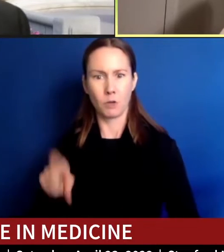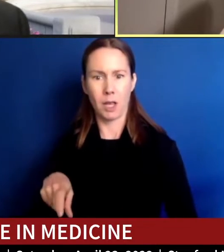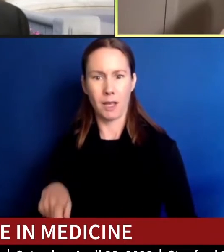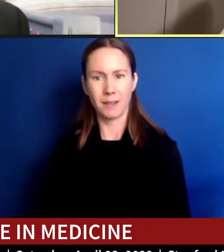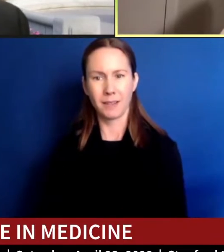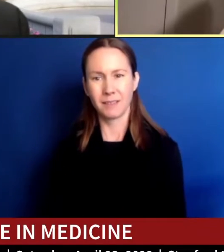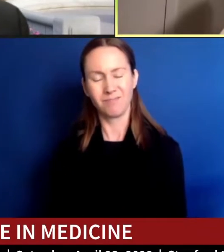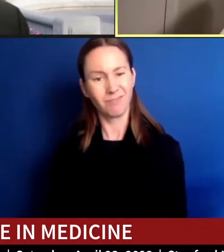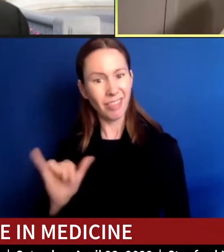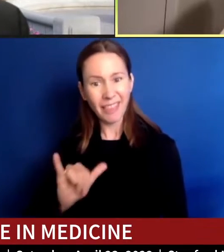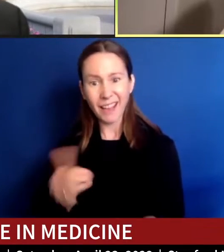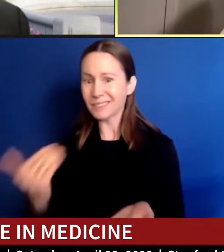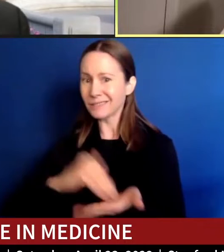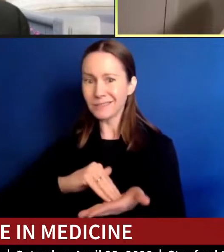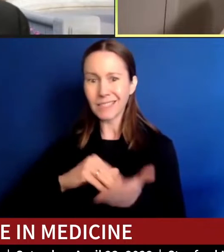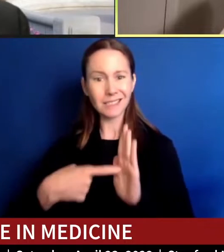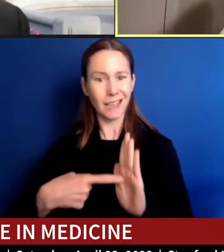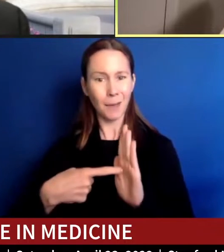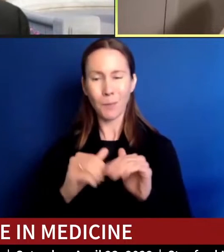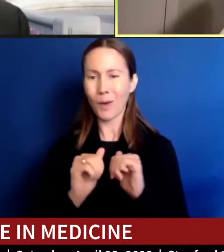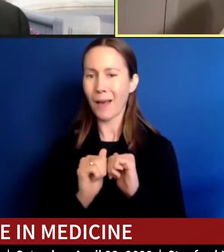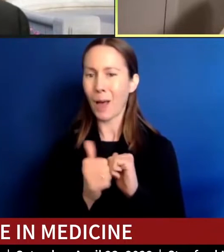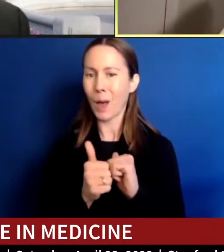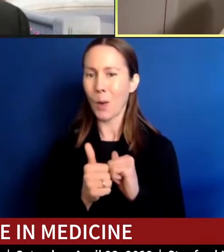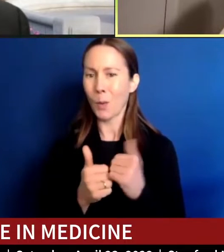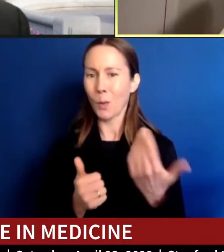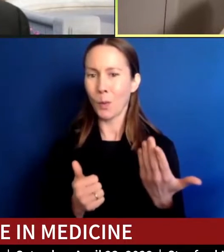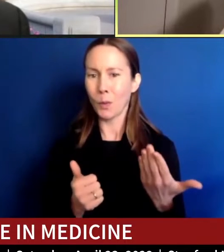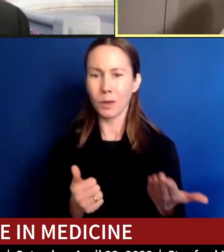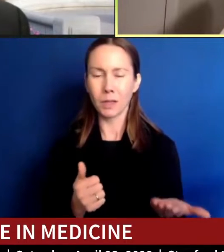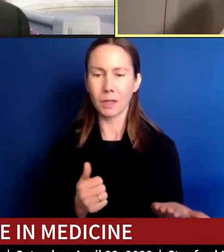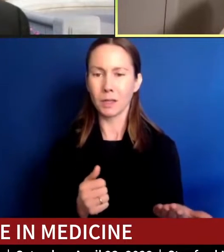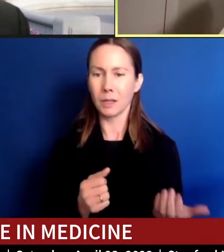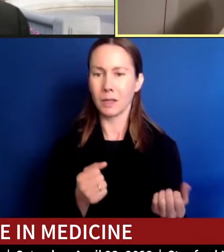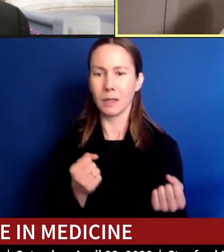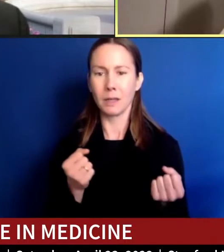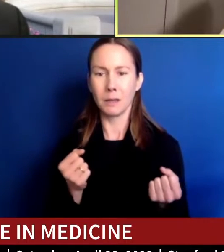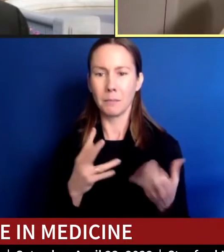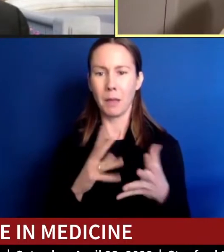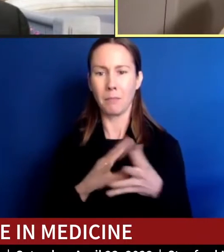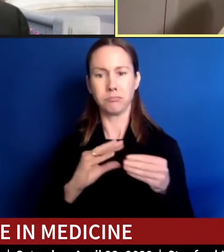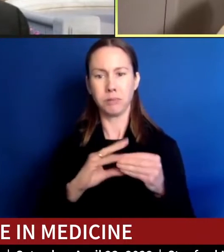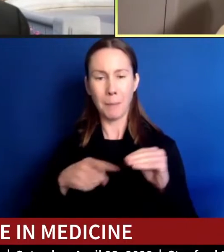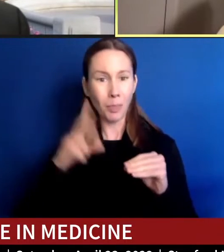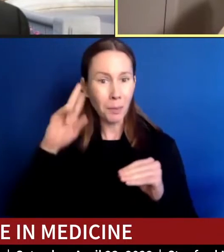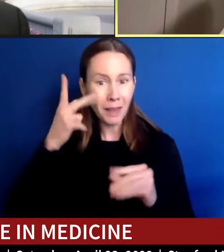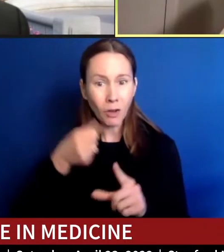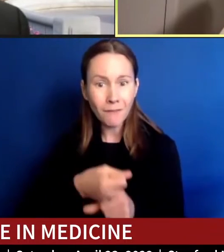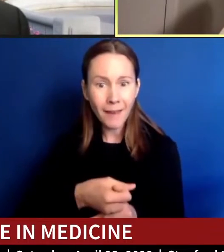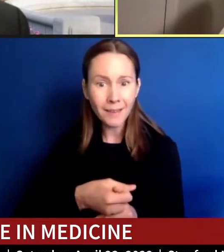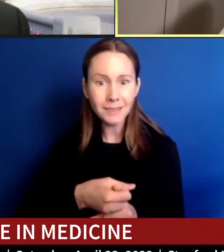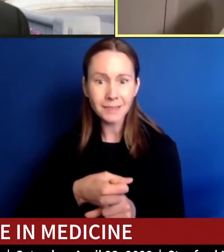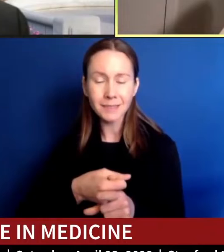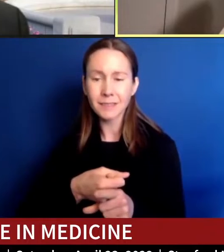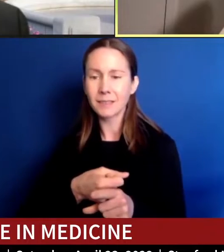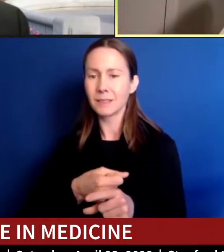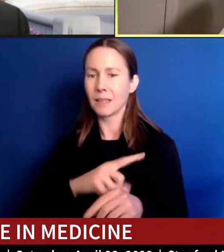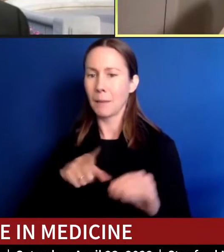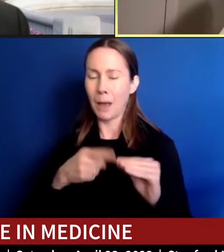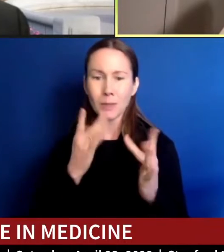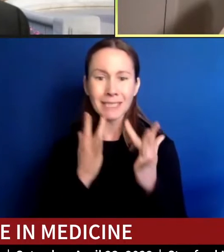example of how some of the arguments about the [indiscernible] effect about scarcity really are,